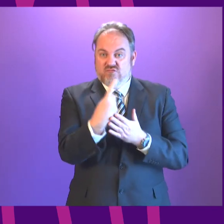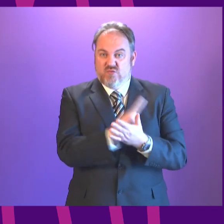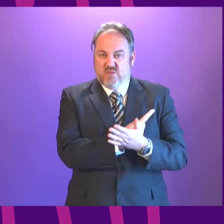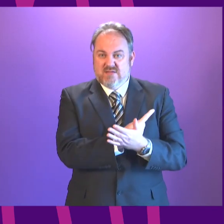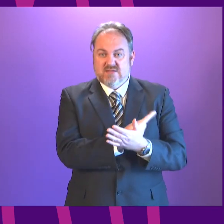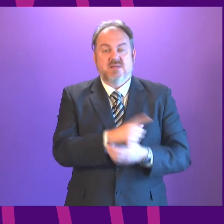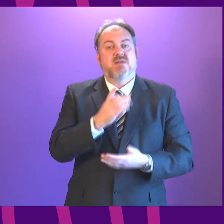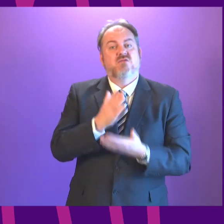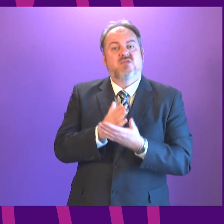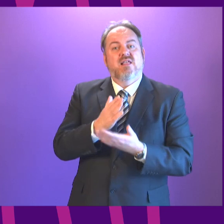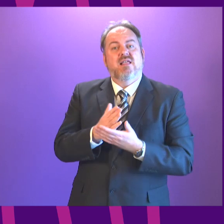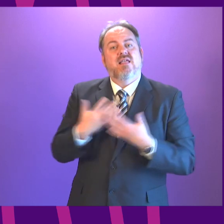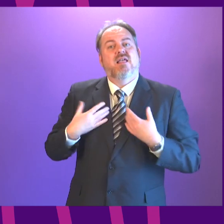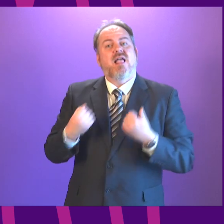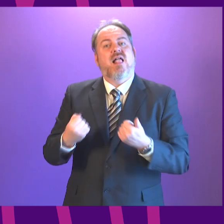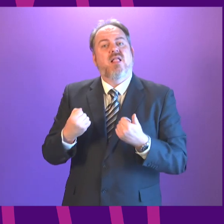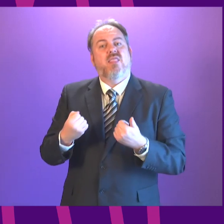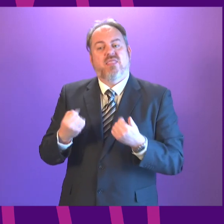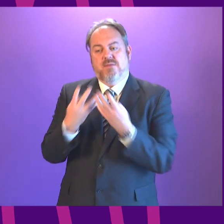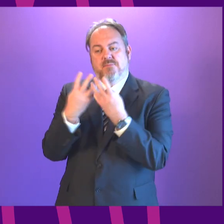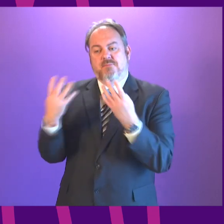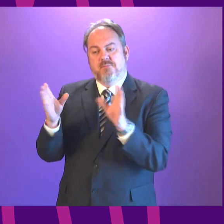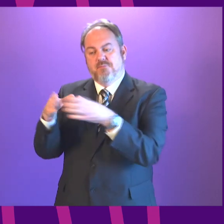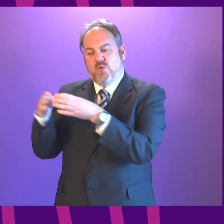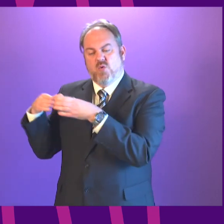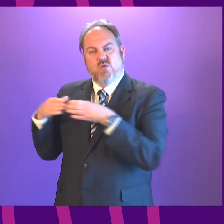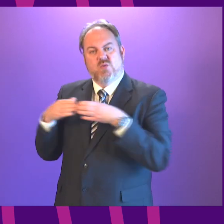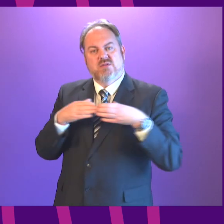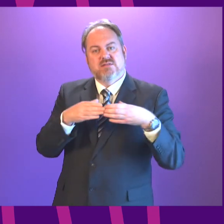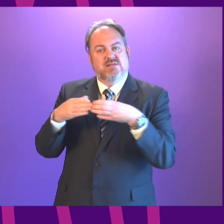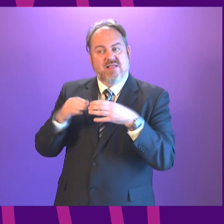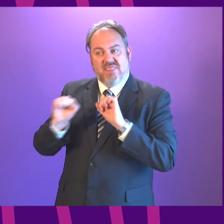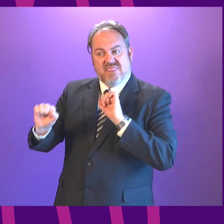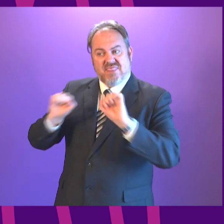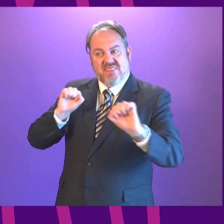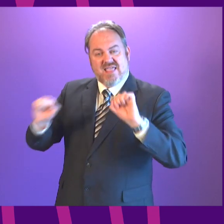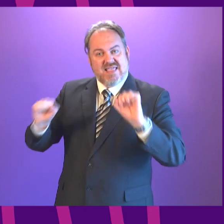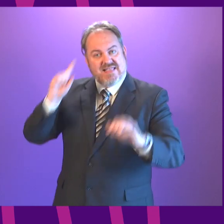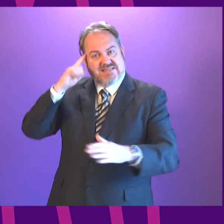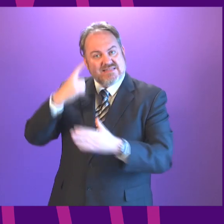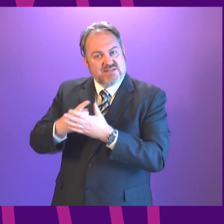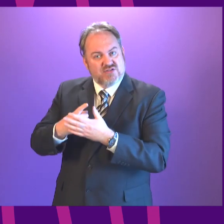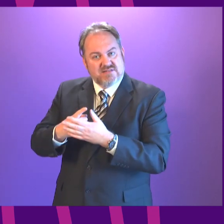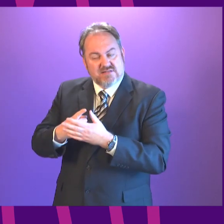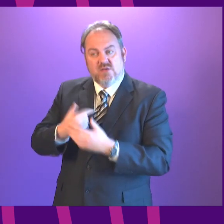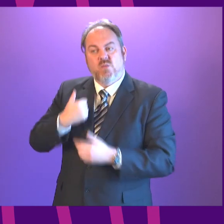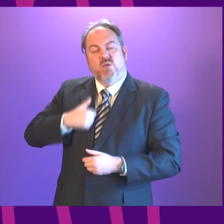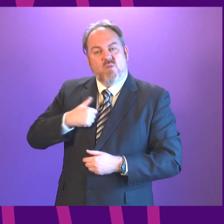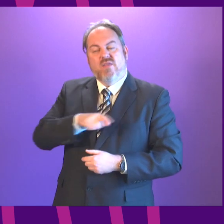On health board capacity and decisions on elective treatment, we want as much elective